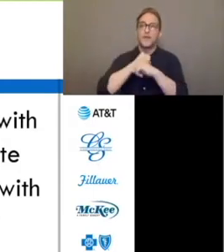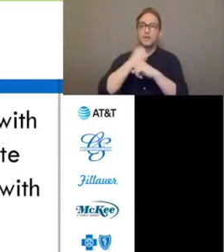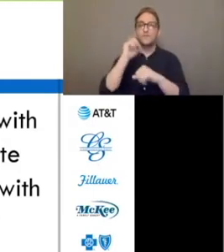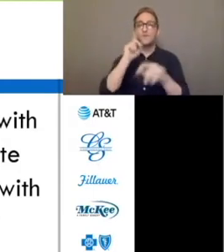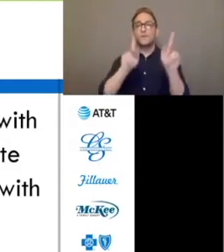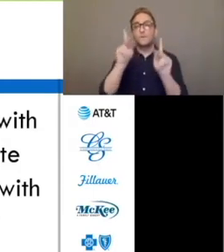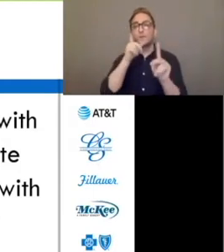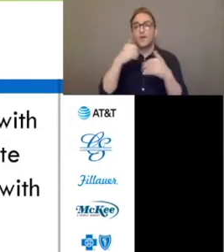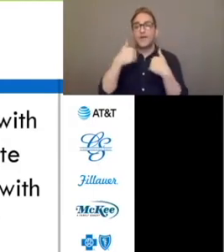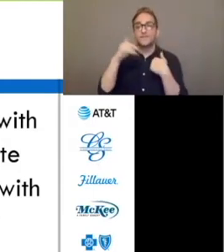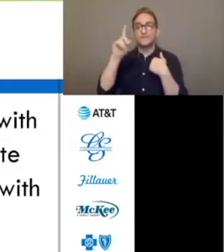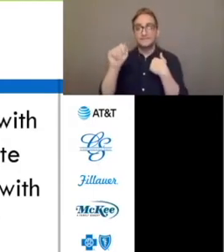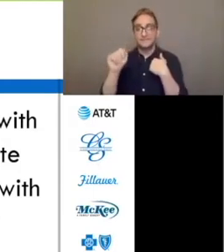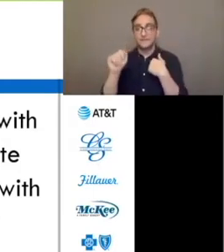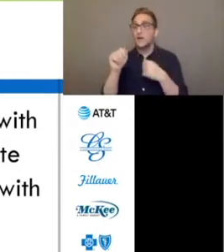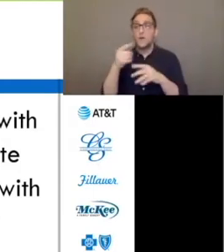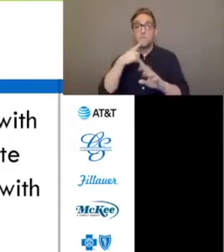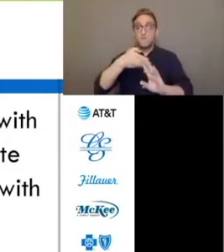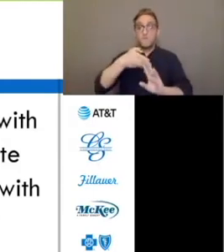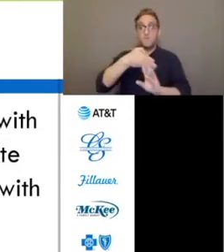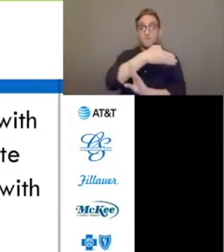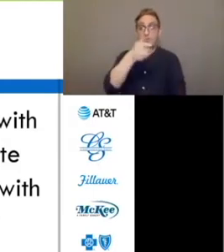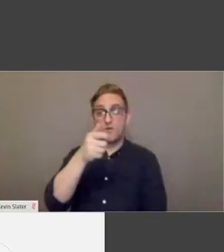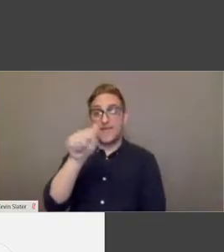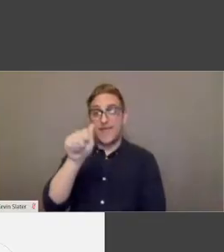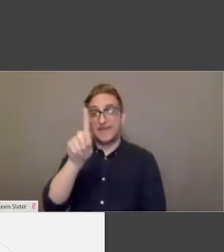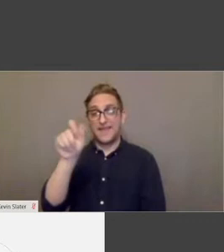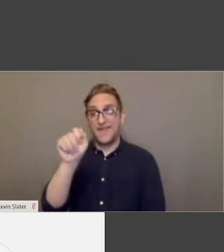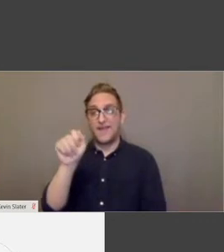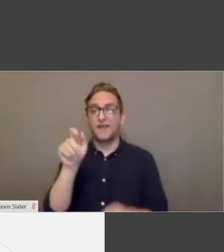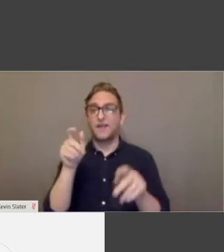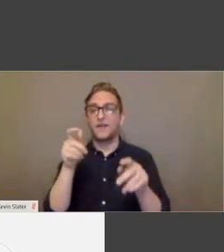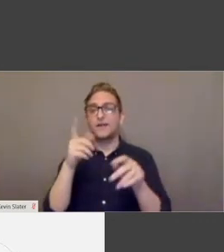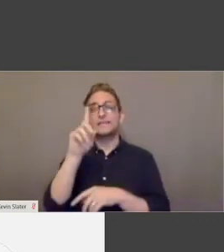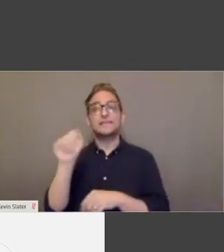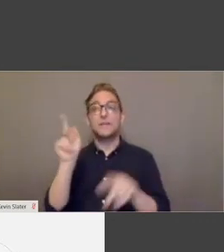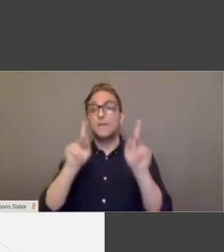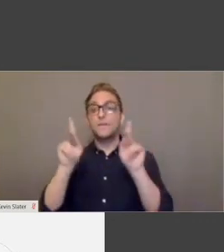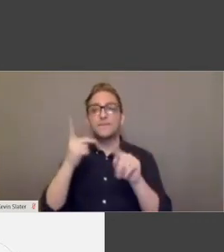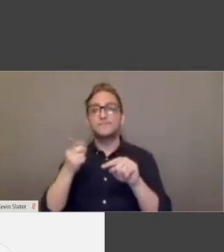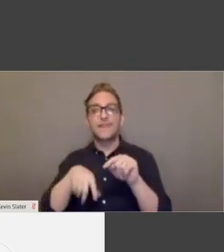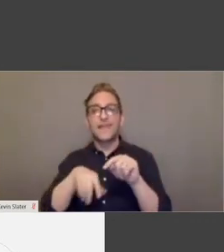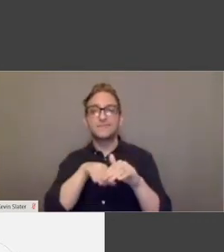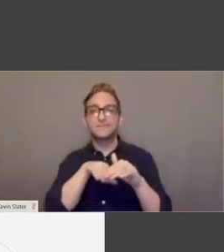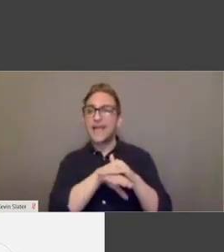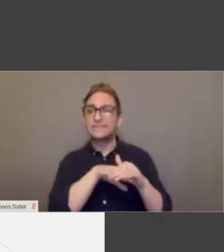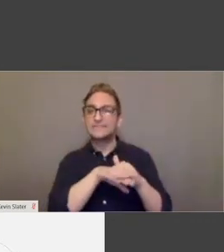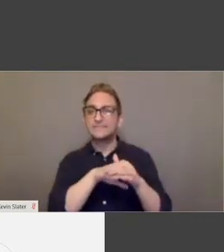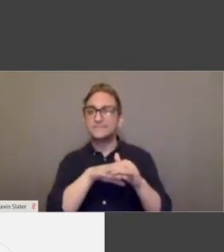could not access things like other people without disabilities could, there was no accessible